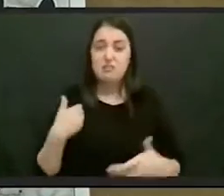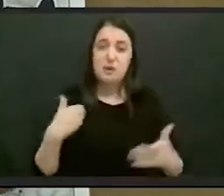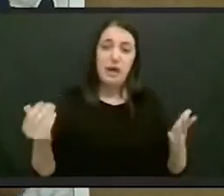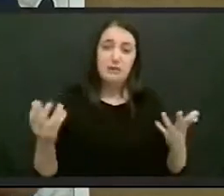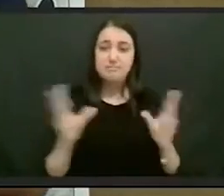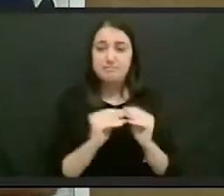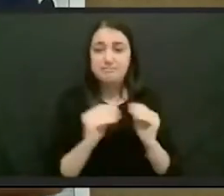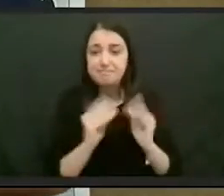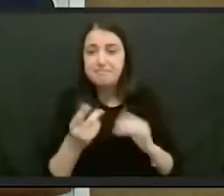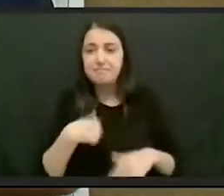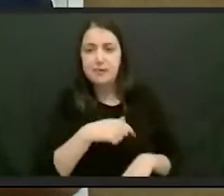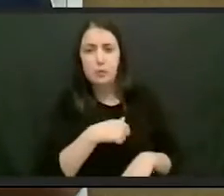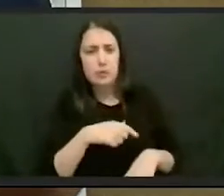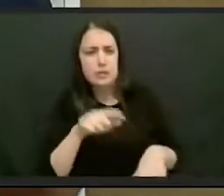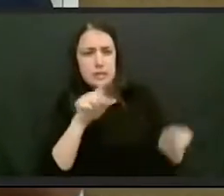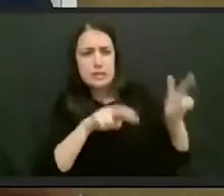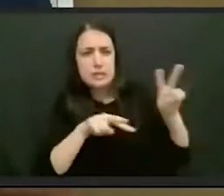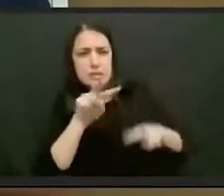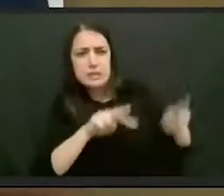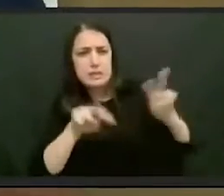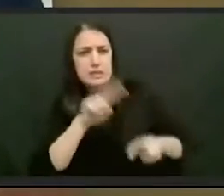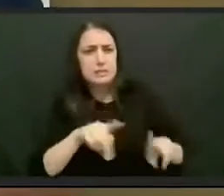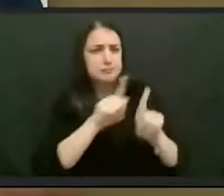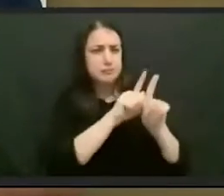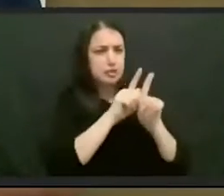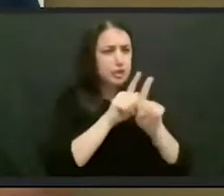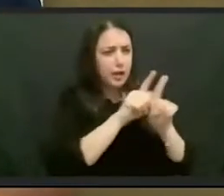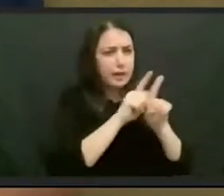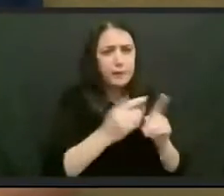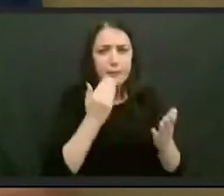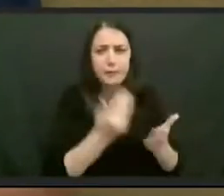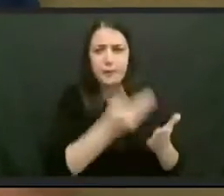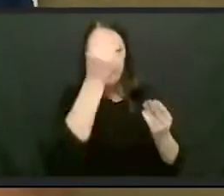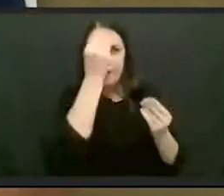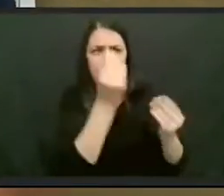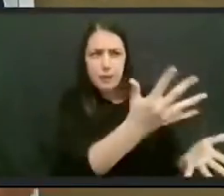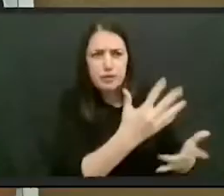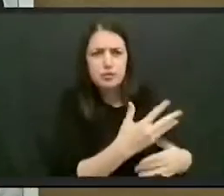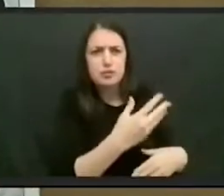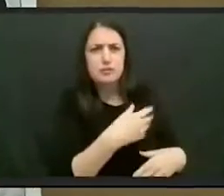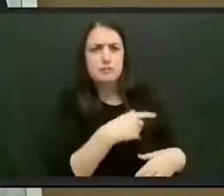intelligence on what was taking place on the fire yesterday. We took command of the fire last night. Today's been our